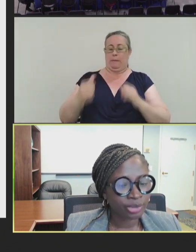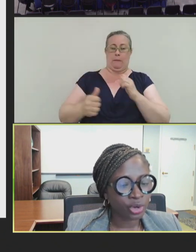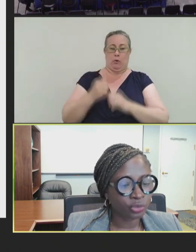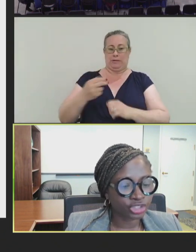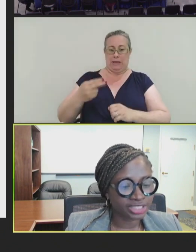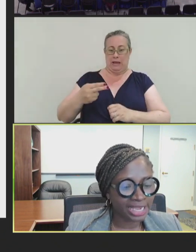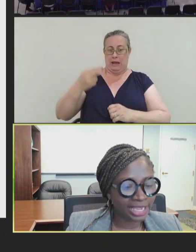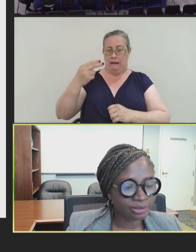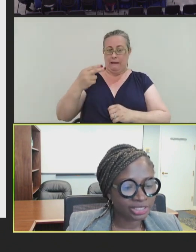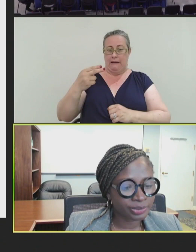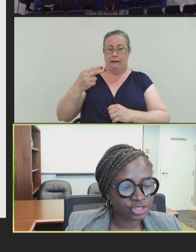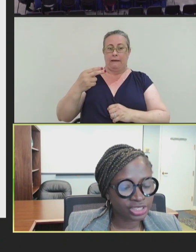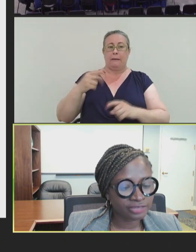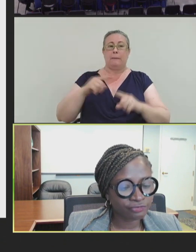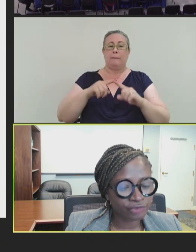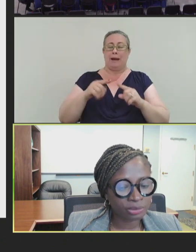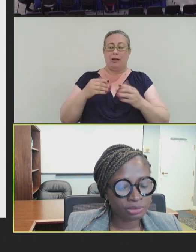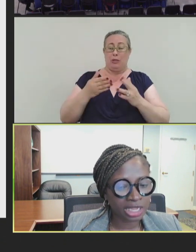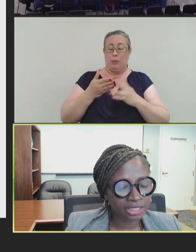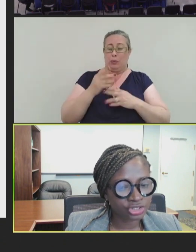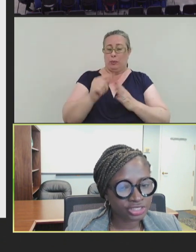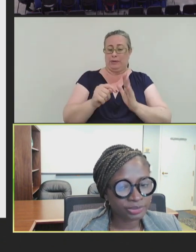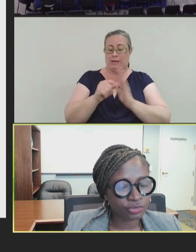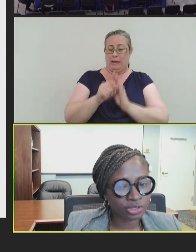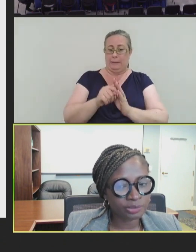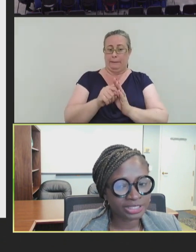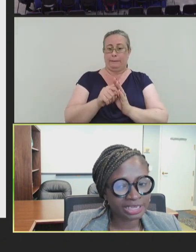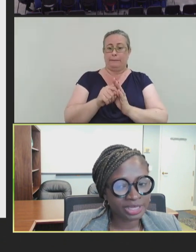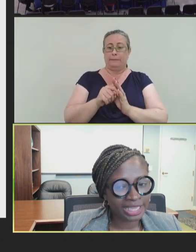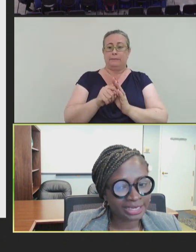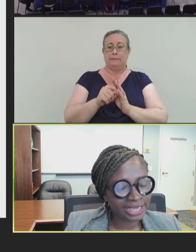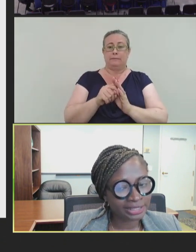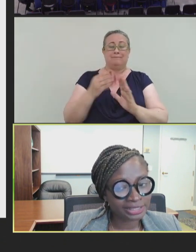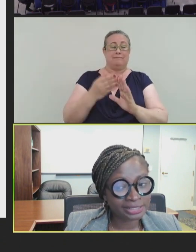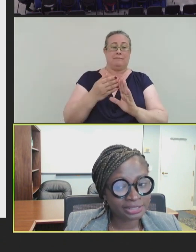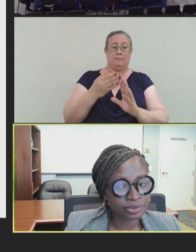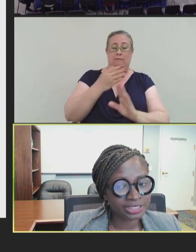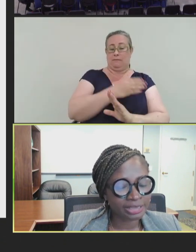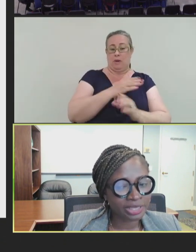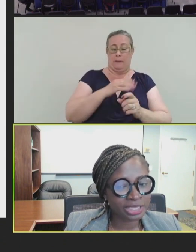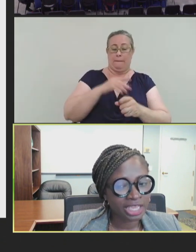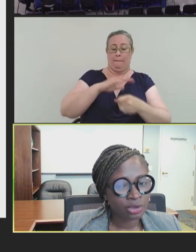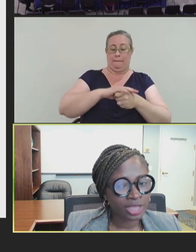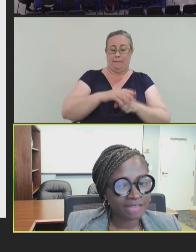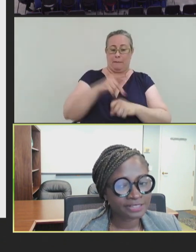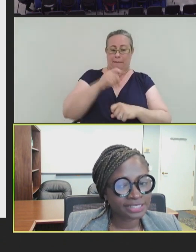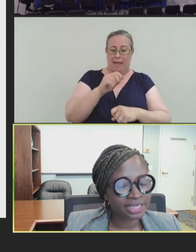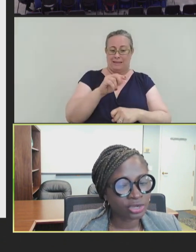But over time, especially from just before the pandemic and since the pandemic, we have seen a